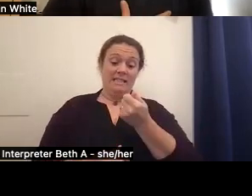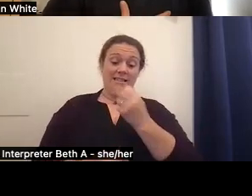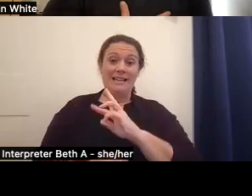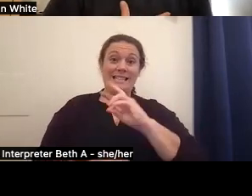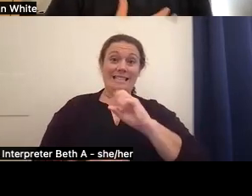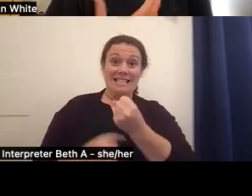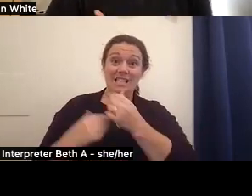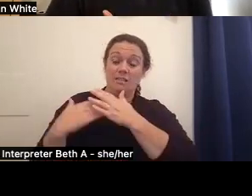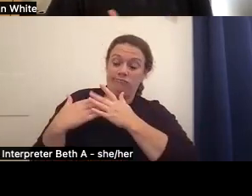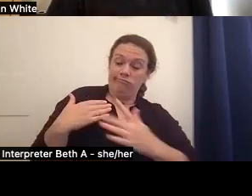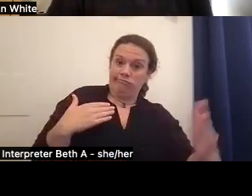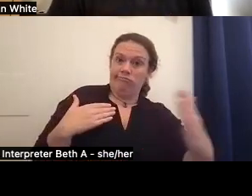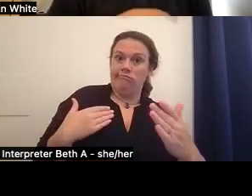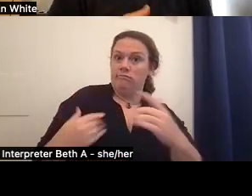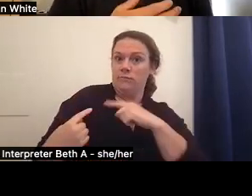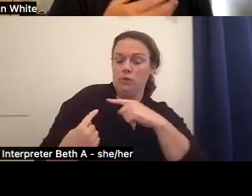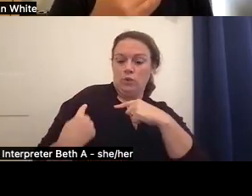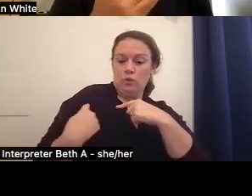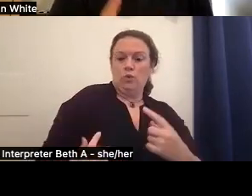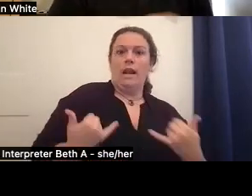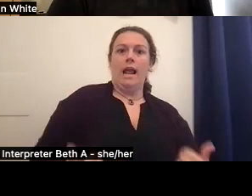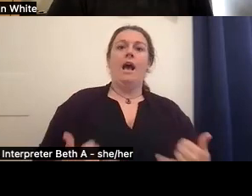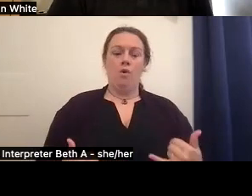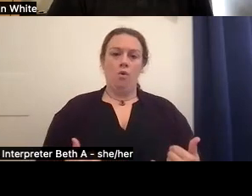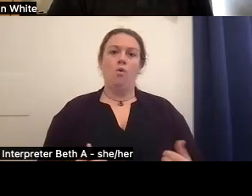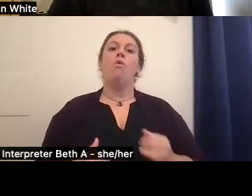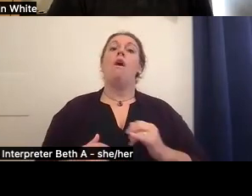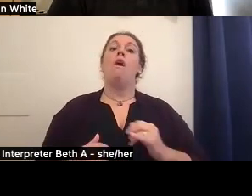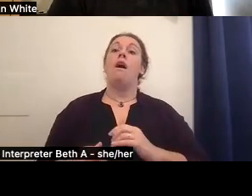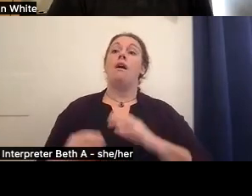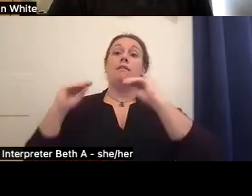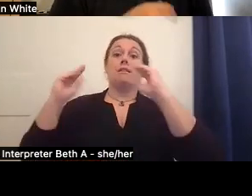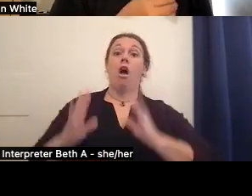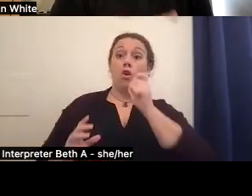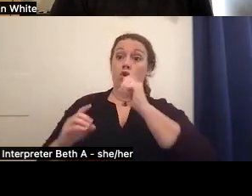that trained me, as a scholar, were people that were very much denied access to the archives and